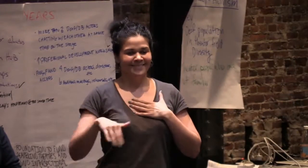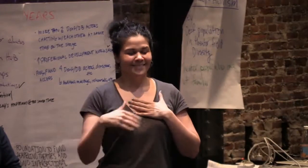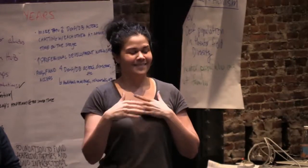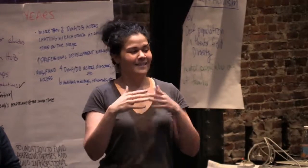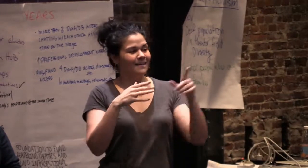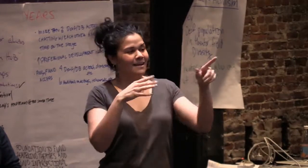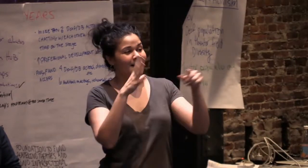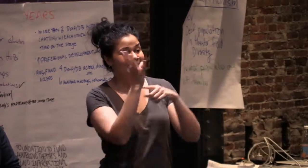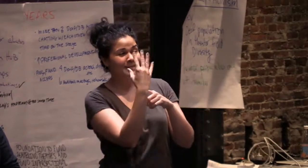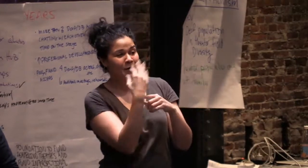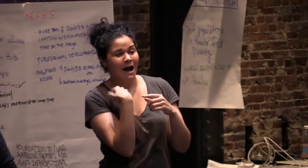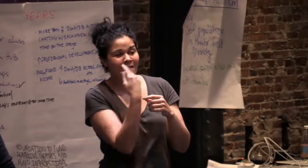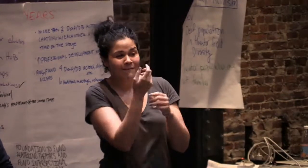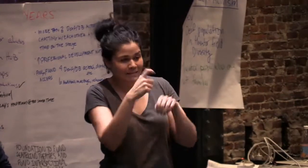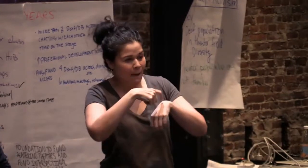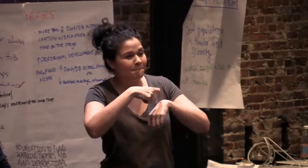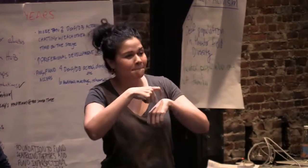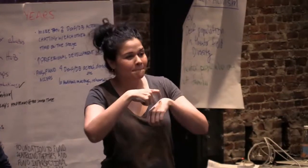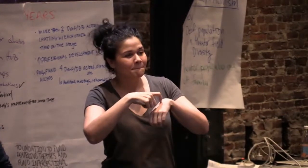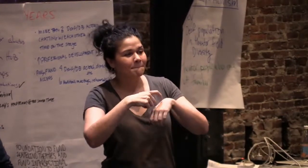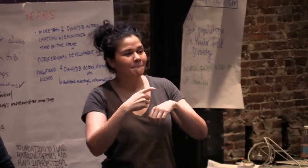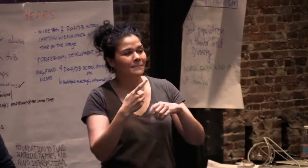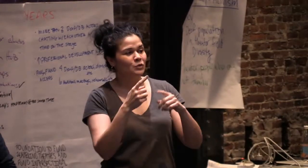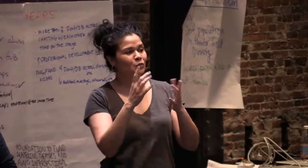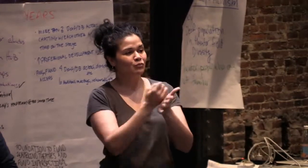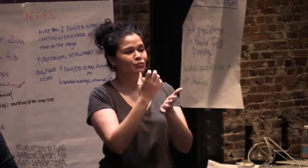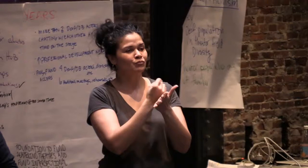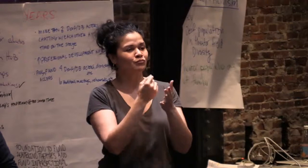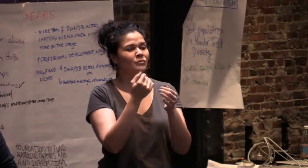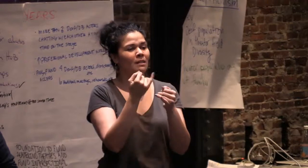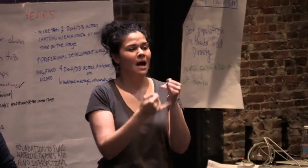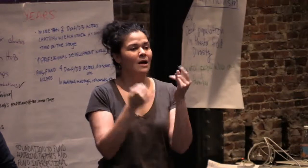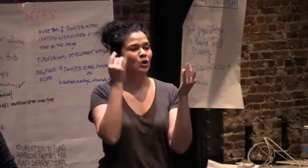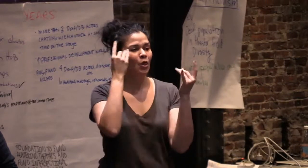that we put our hearts out on the line in this work together